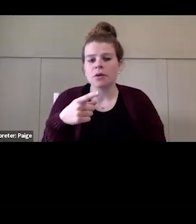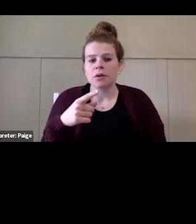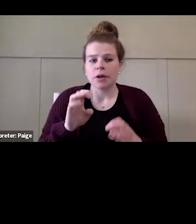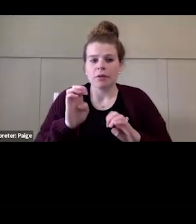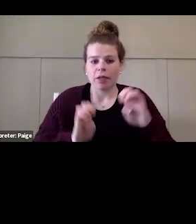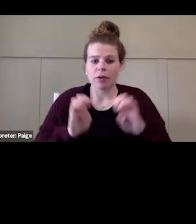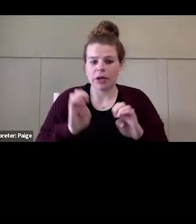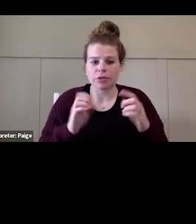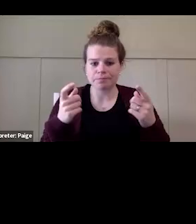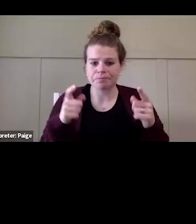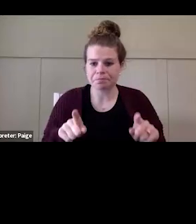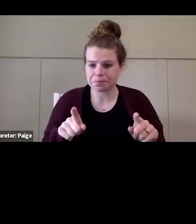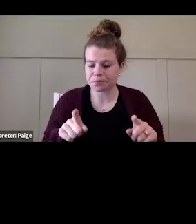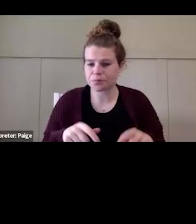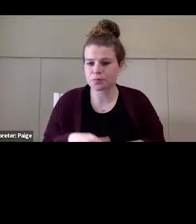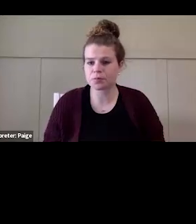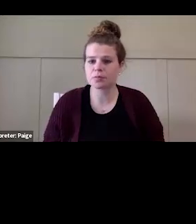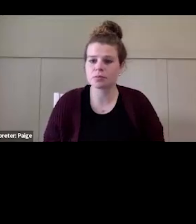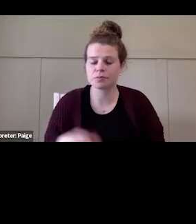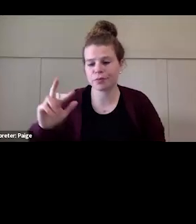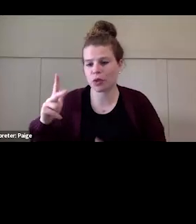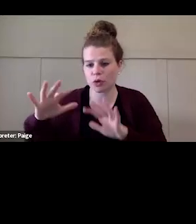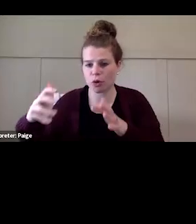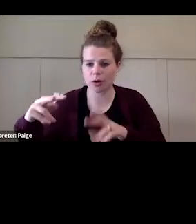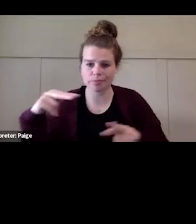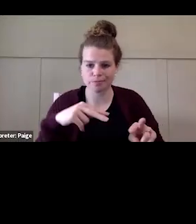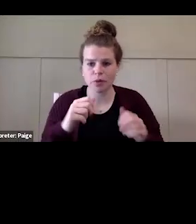that was conducted with the Urban Institute